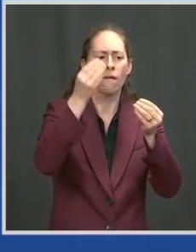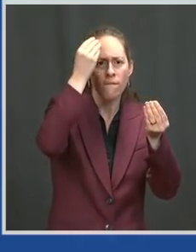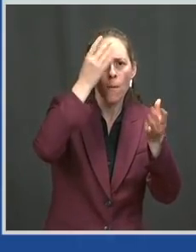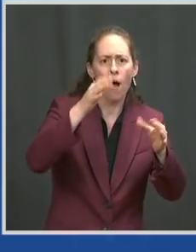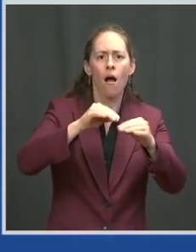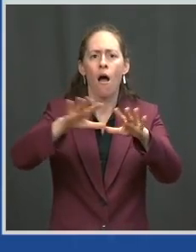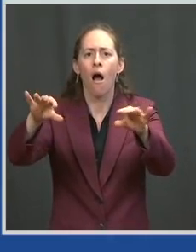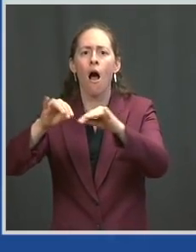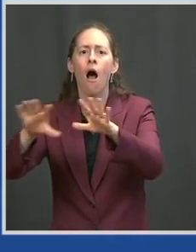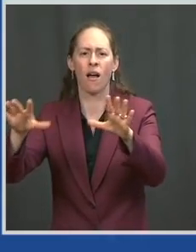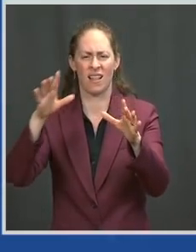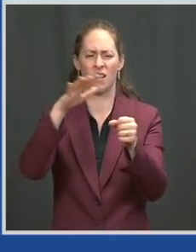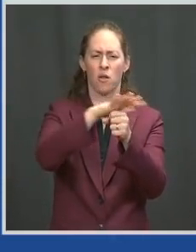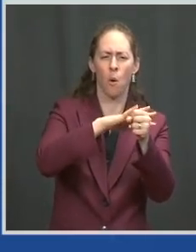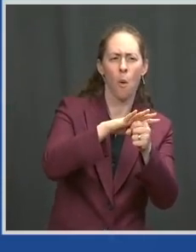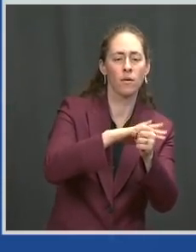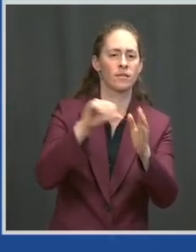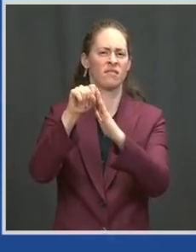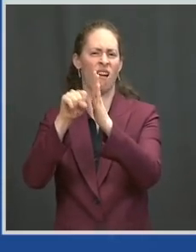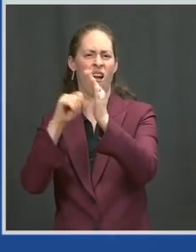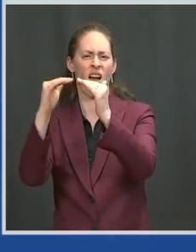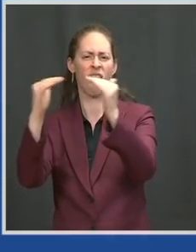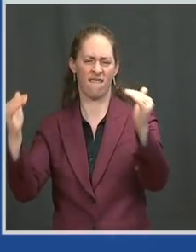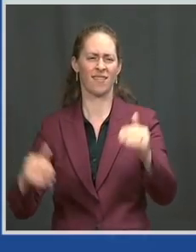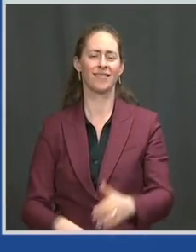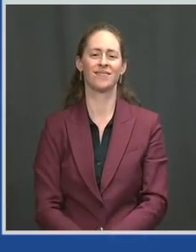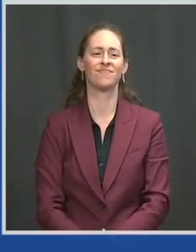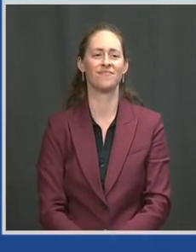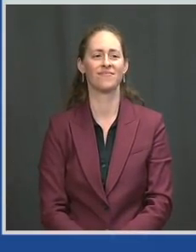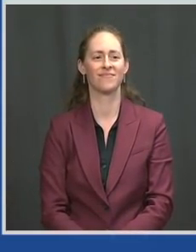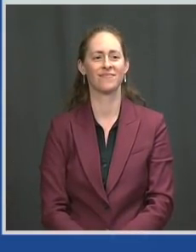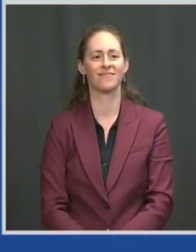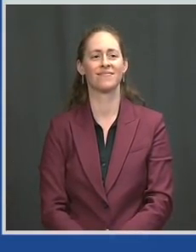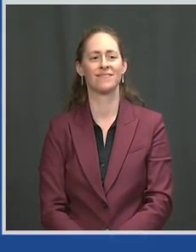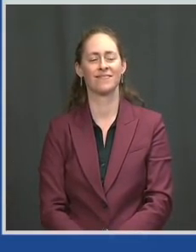authorization for the Pfizer vaccine for children 12-